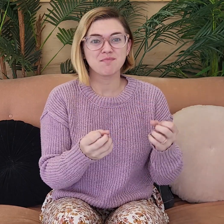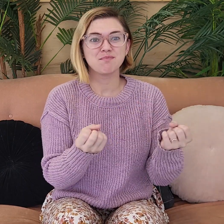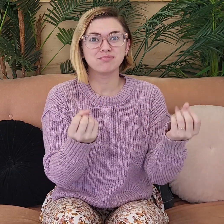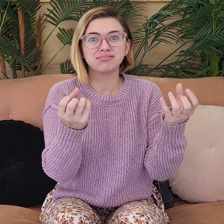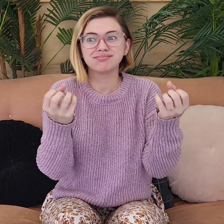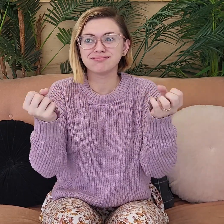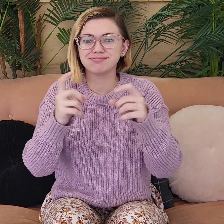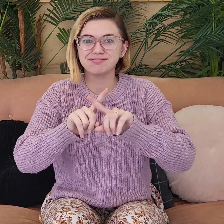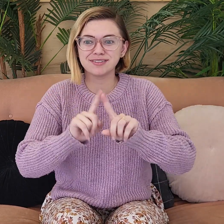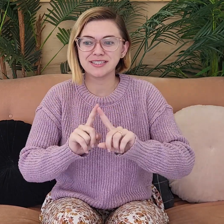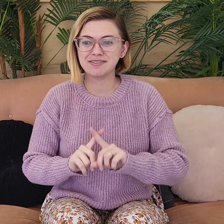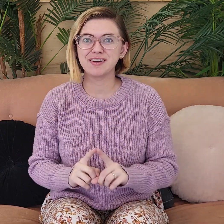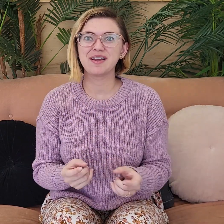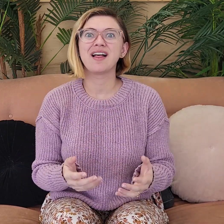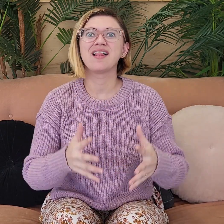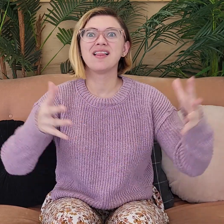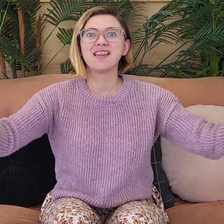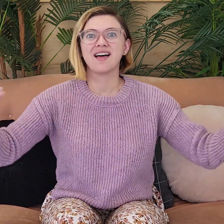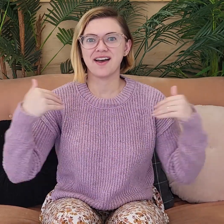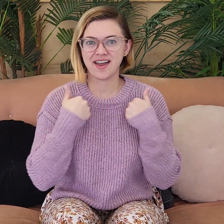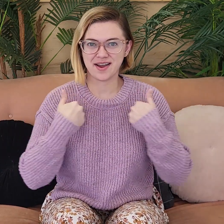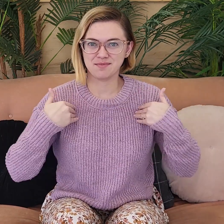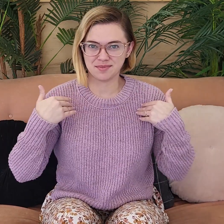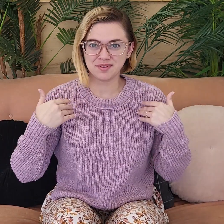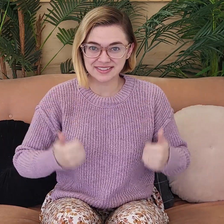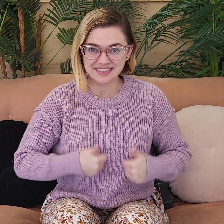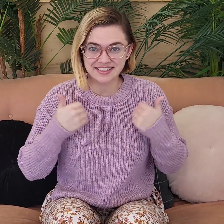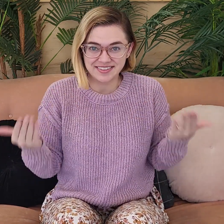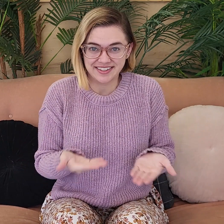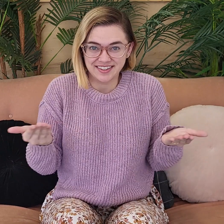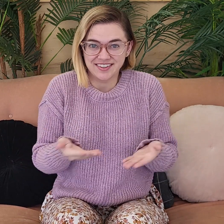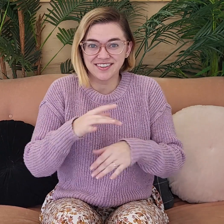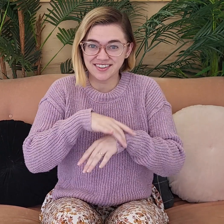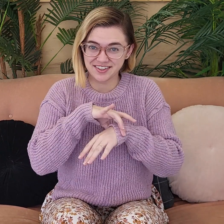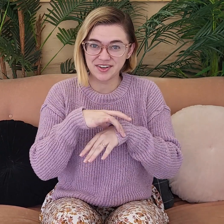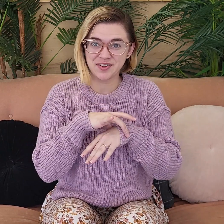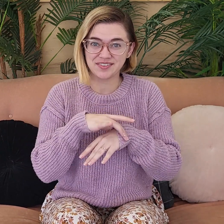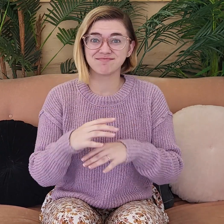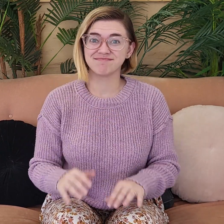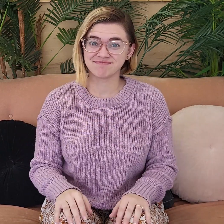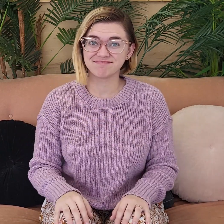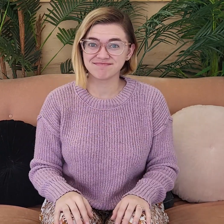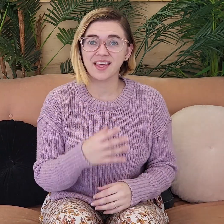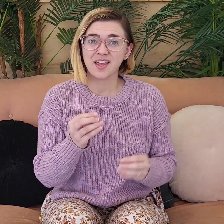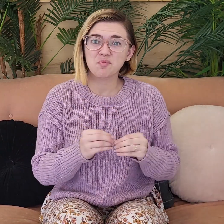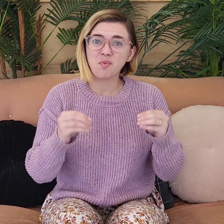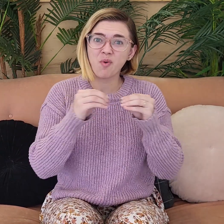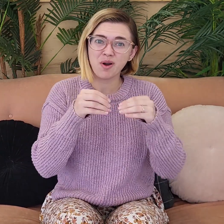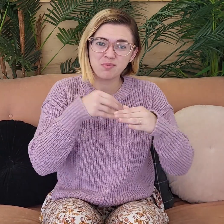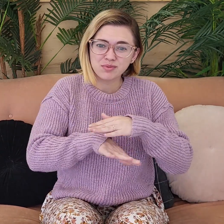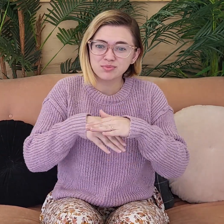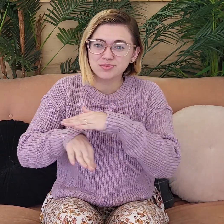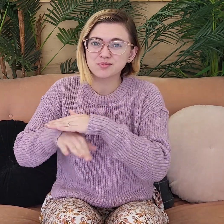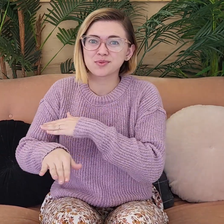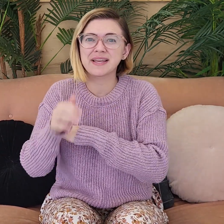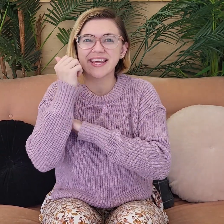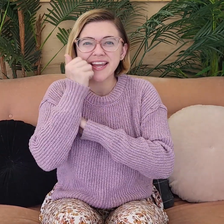we have so many different animals, just an immense number of animals here on this earth, and